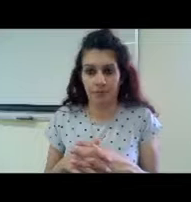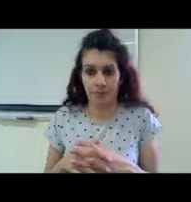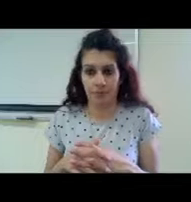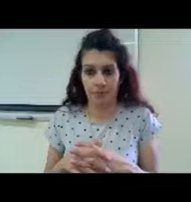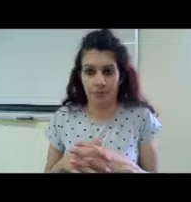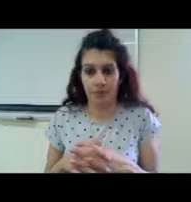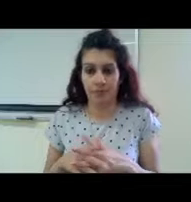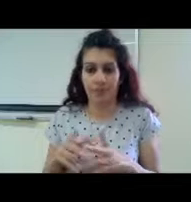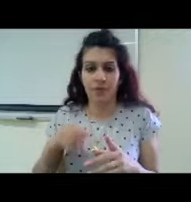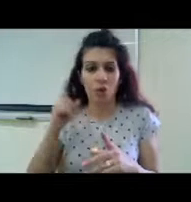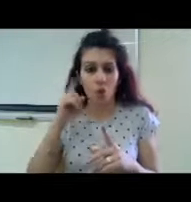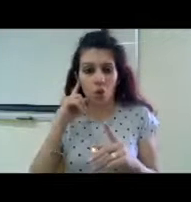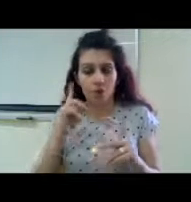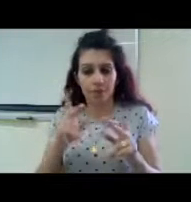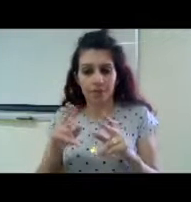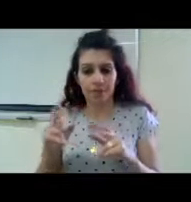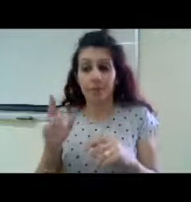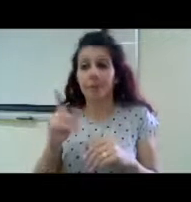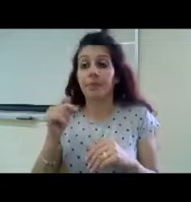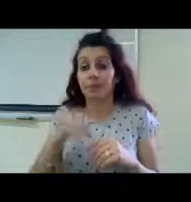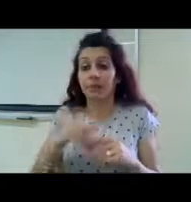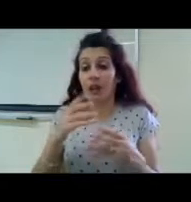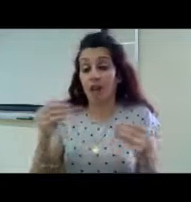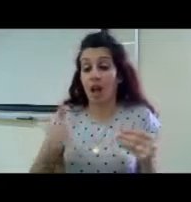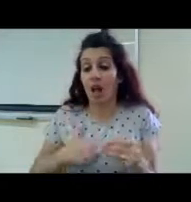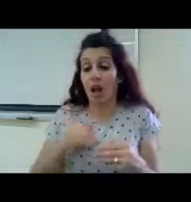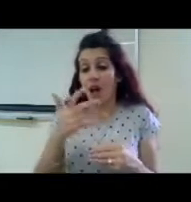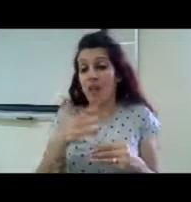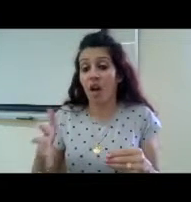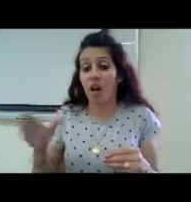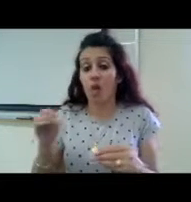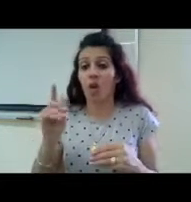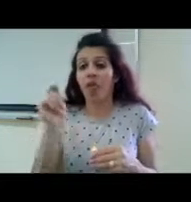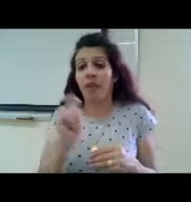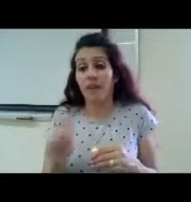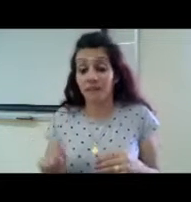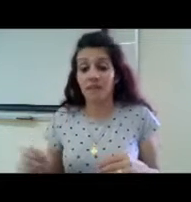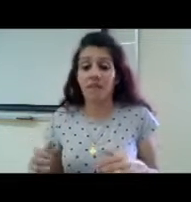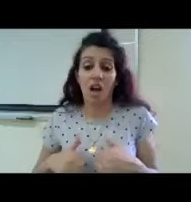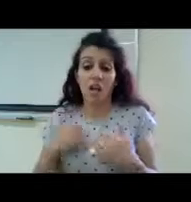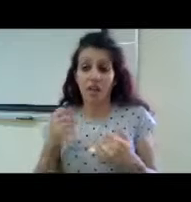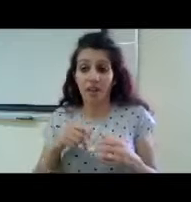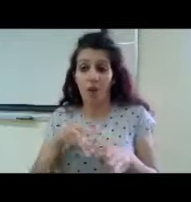access though to those possibilities can be very challenging not everyone has